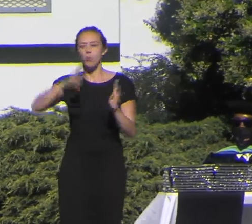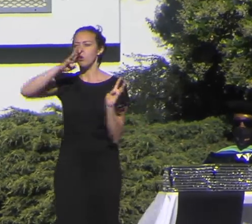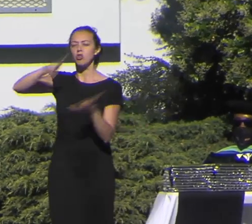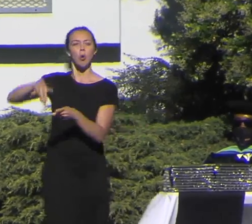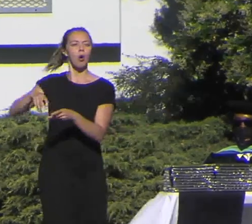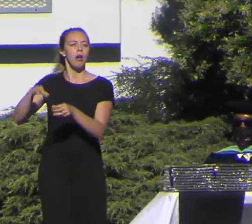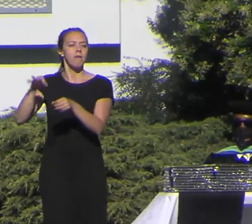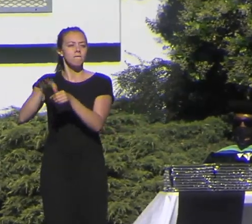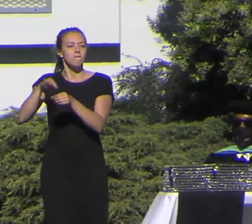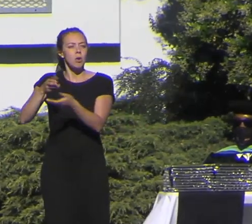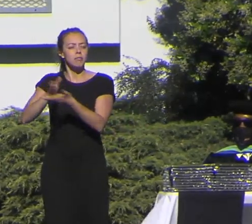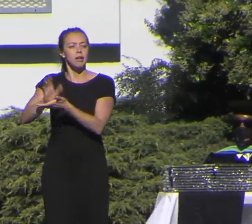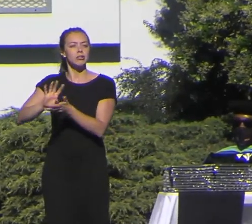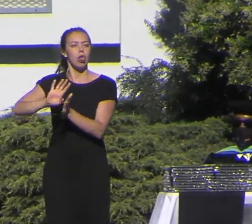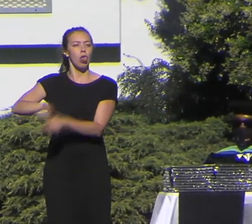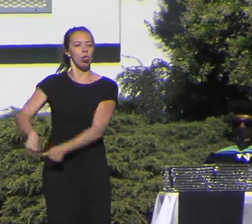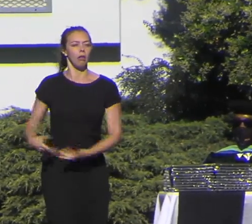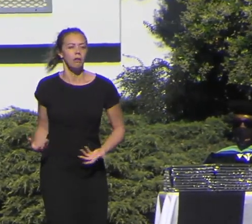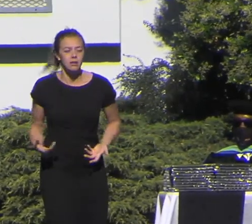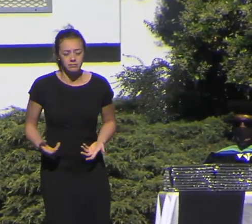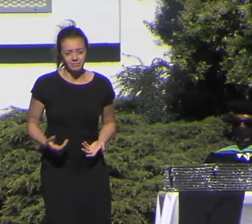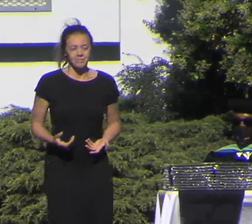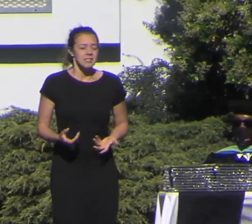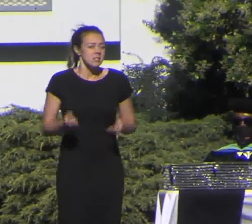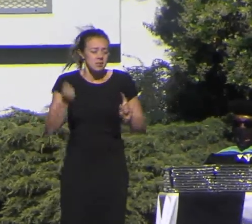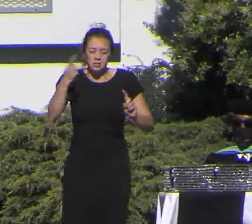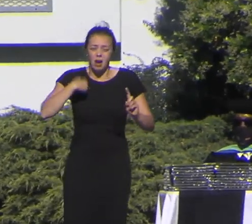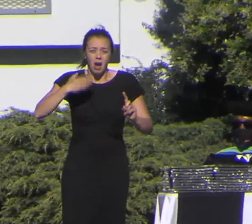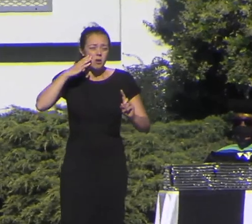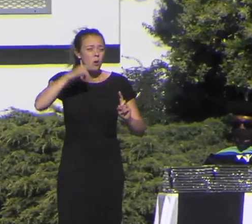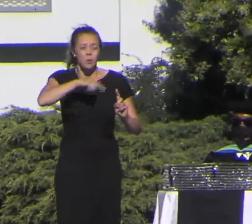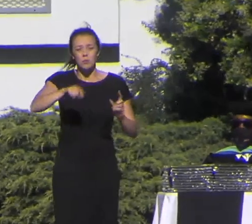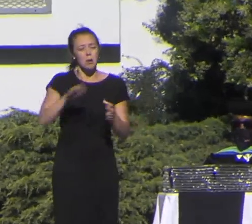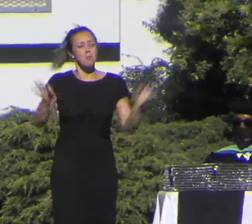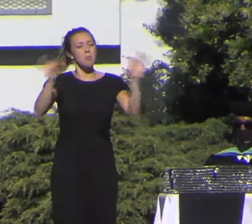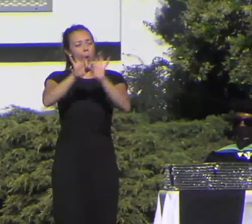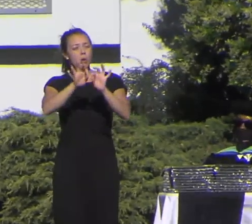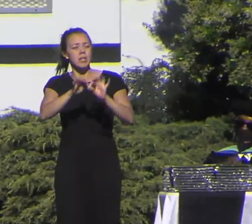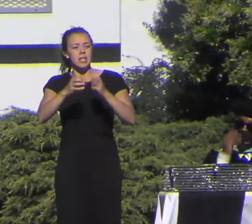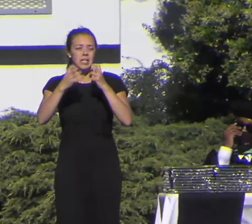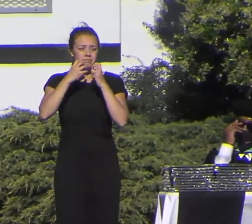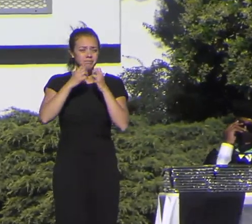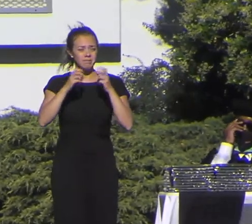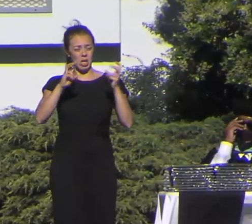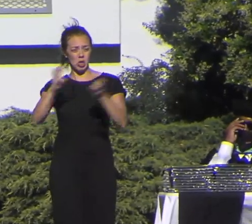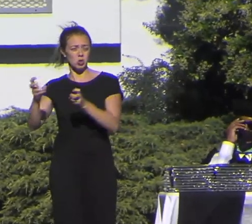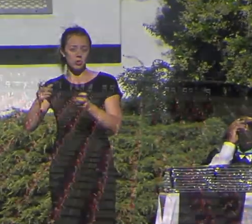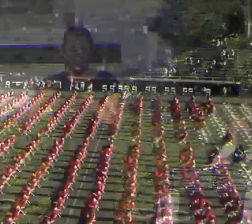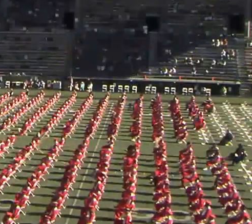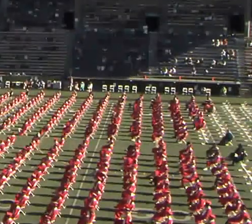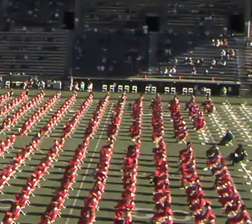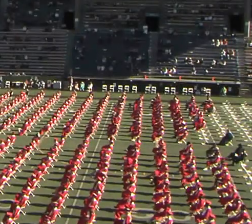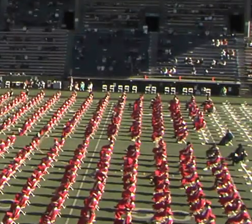I don't have answers for these deeply troubling issues but it takes all of us caring and doing a little more to make a difference.